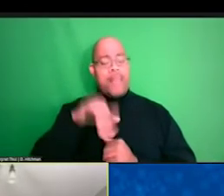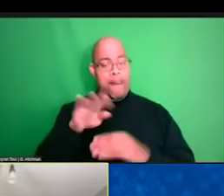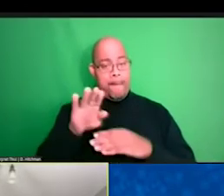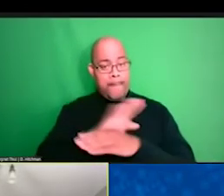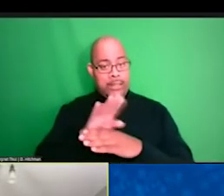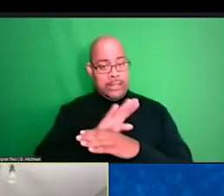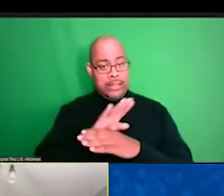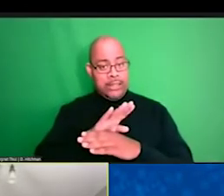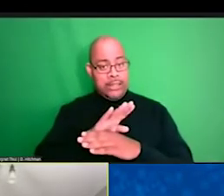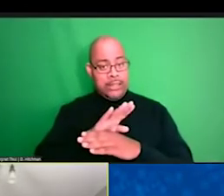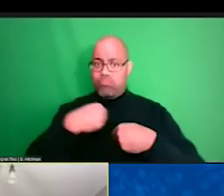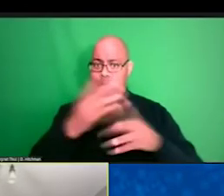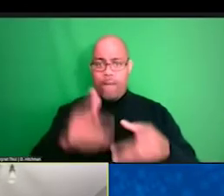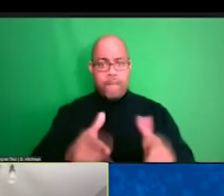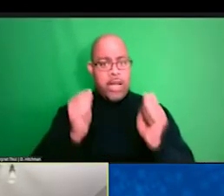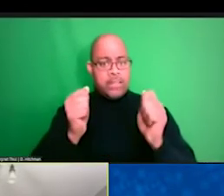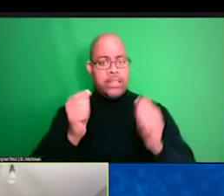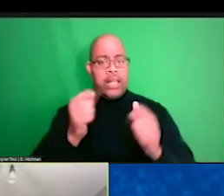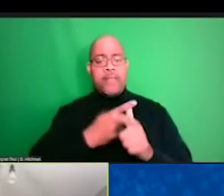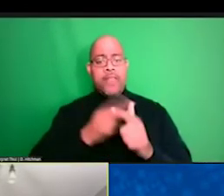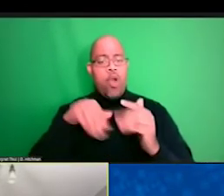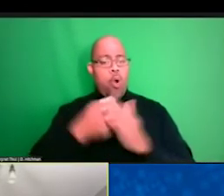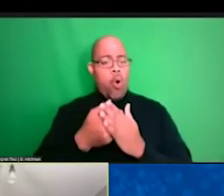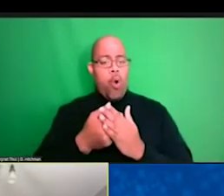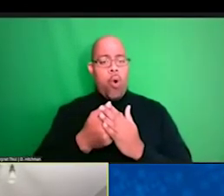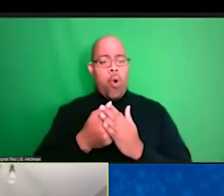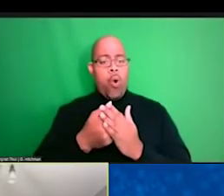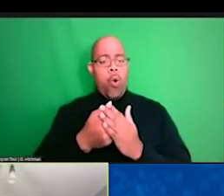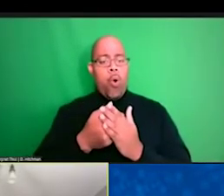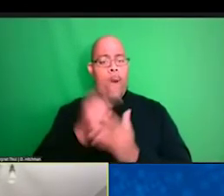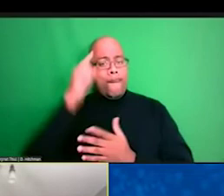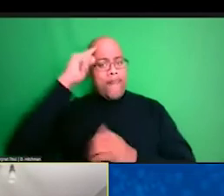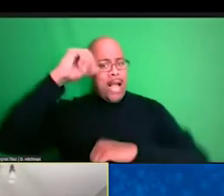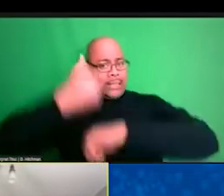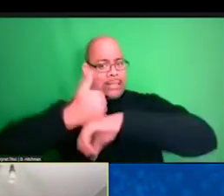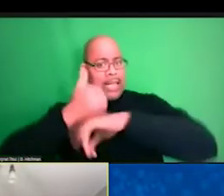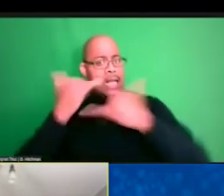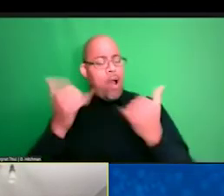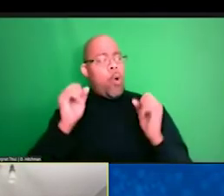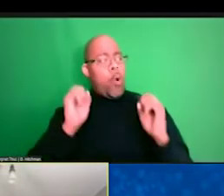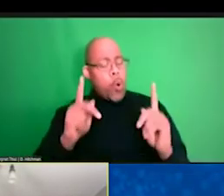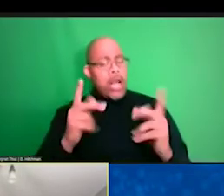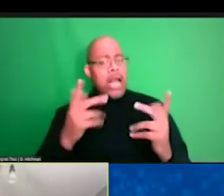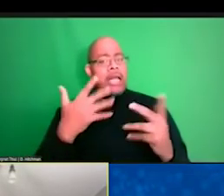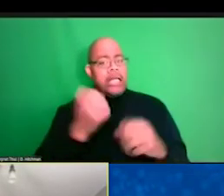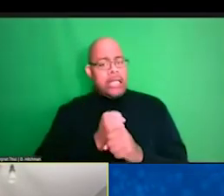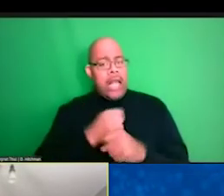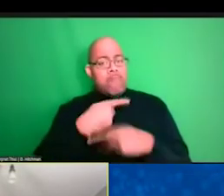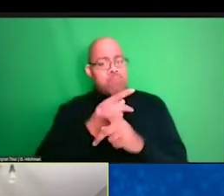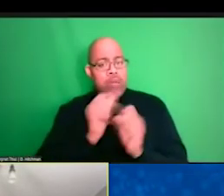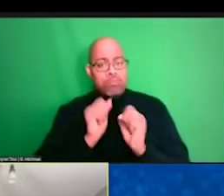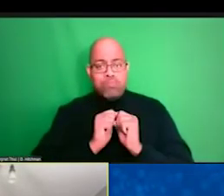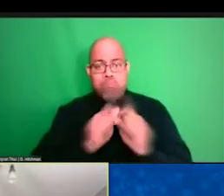quickly, and then the whole kind of mindset is, okay, let's just get the product out quickly,